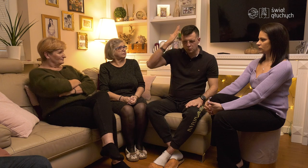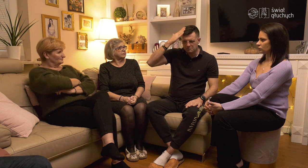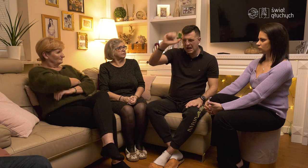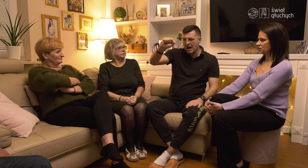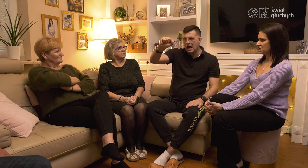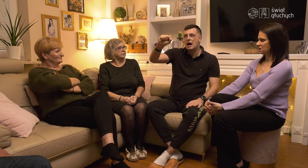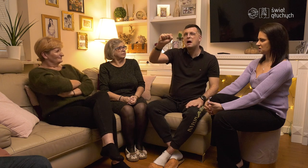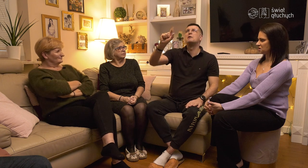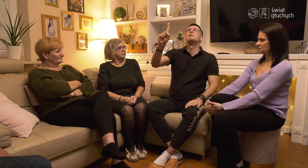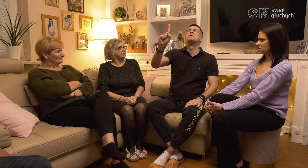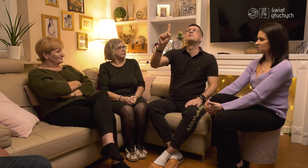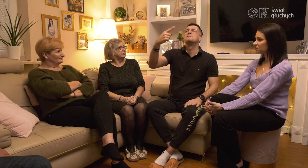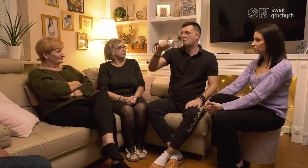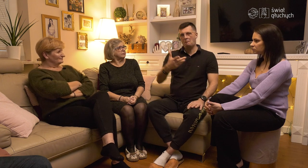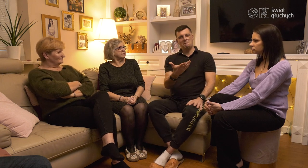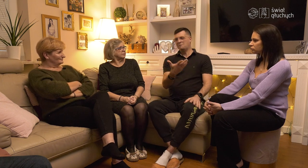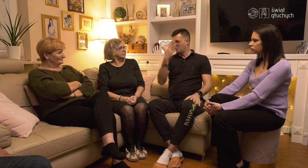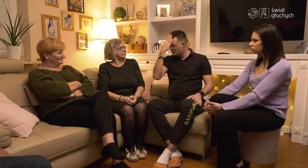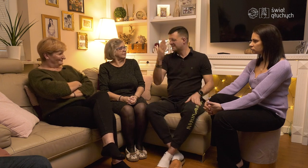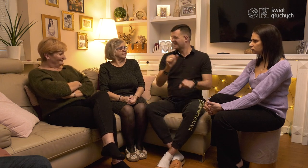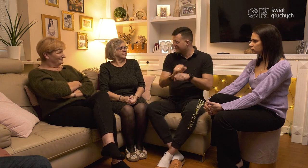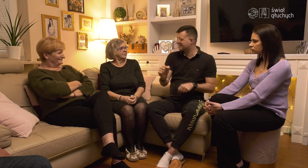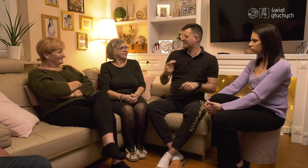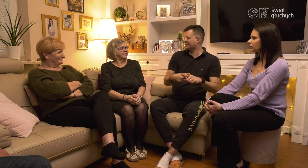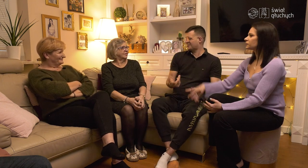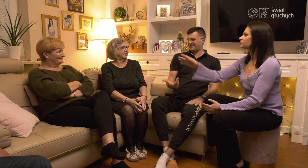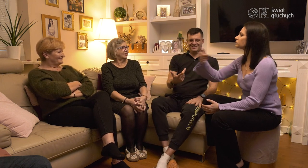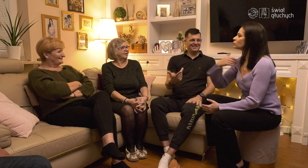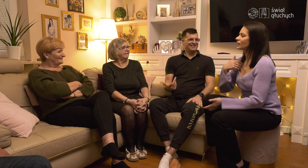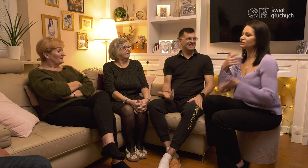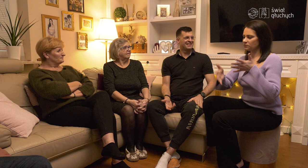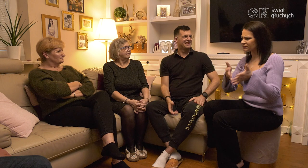someone started spelling "A, D...". He was learning to sign a little.